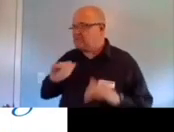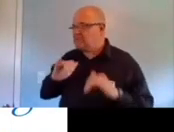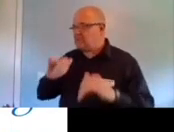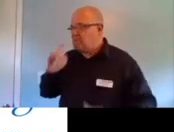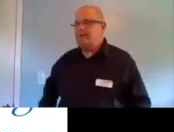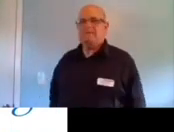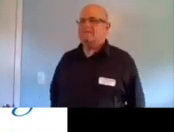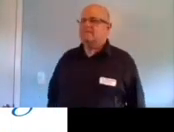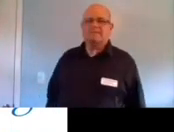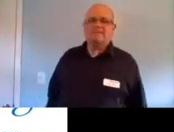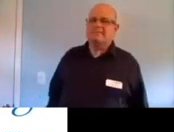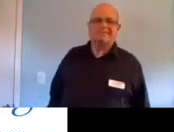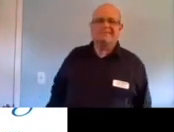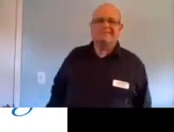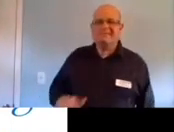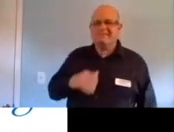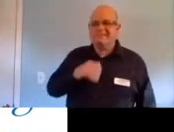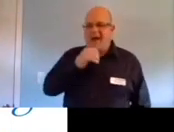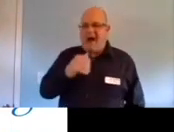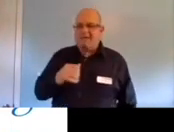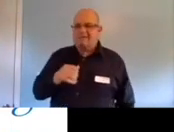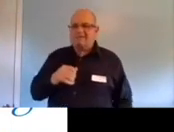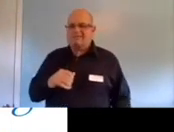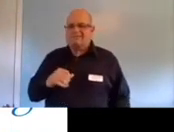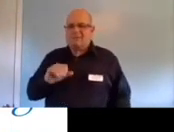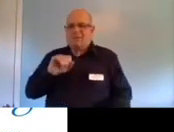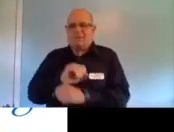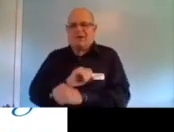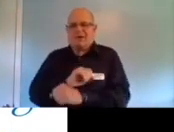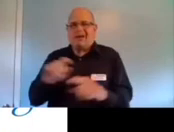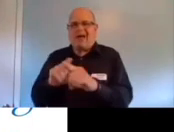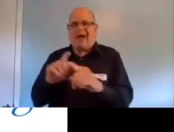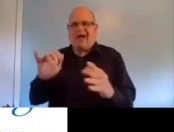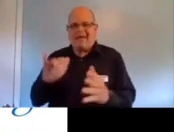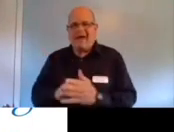this. That's not how it works in an employment context,